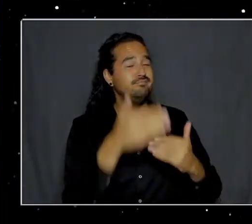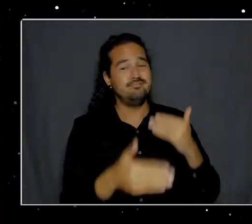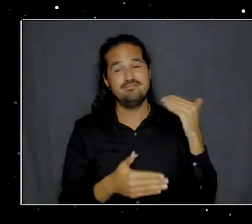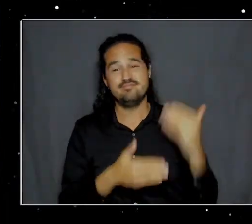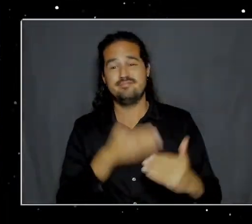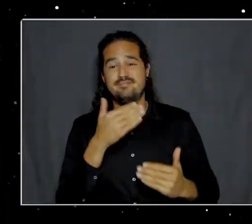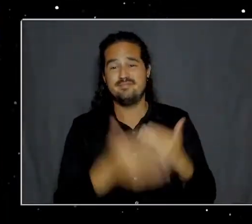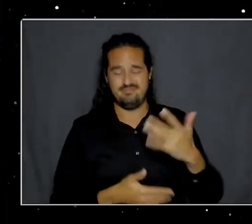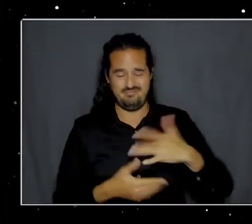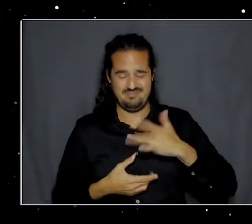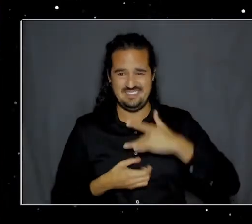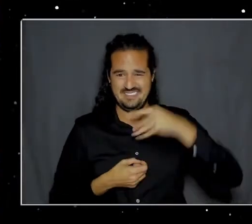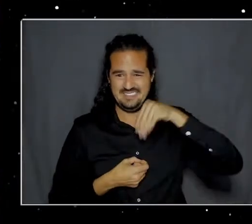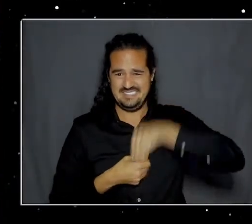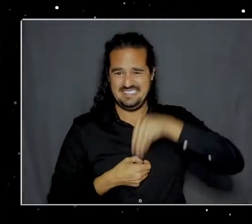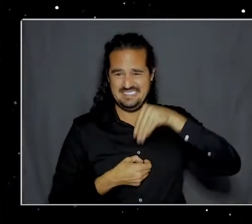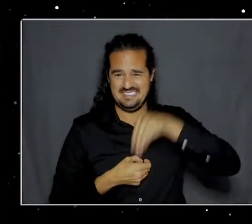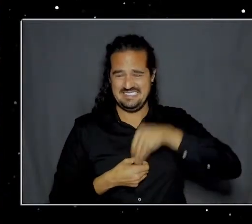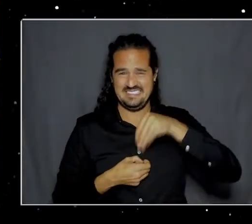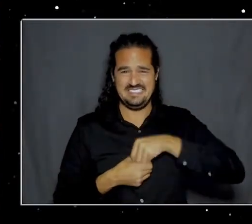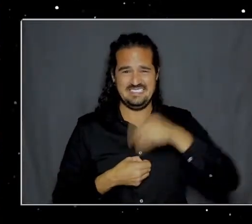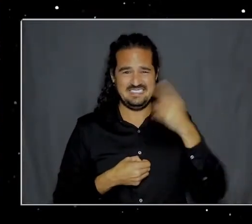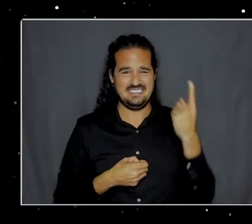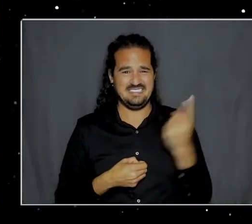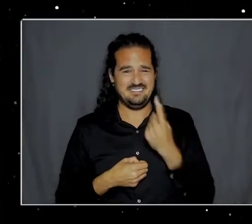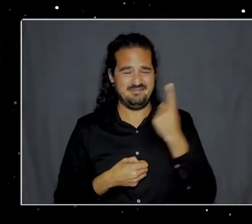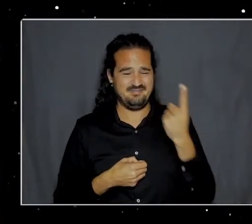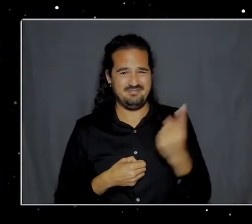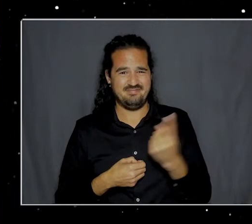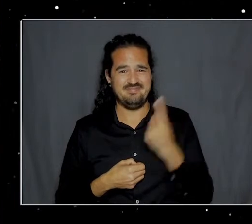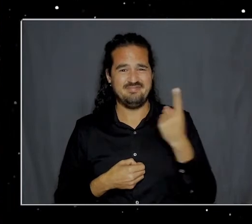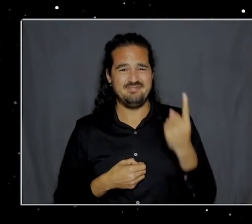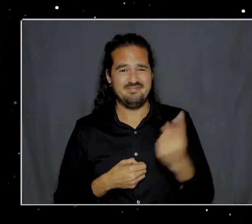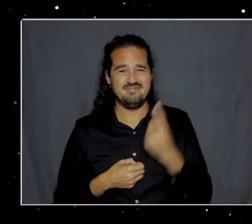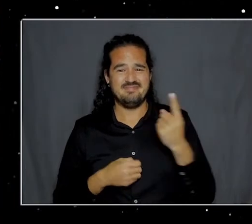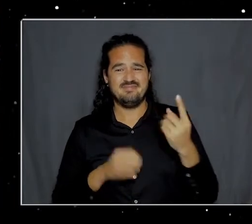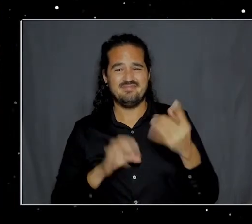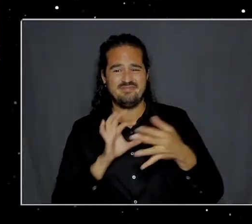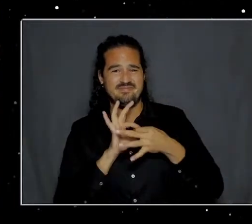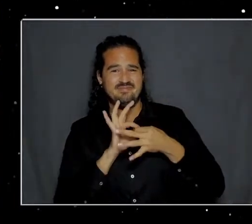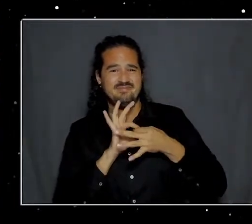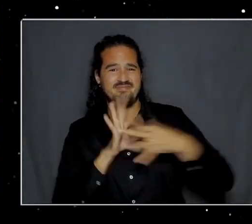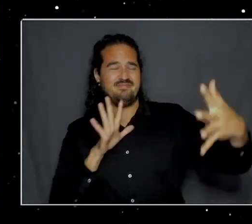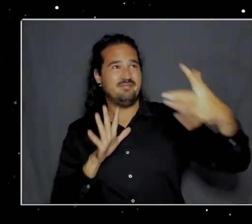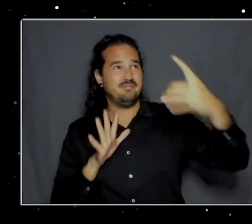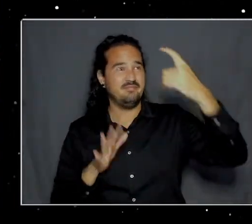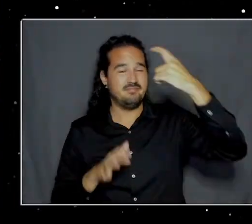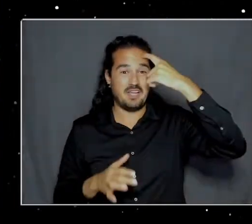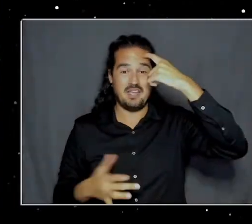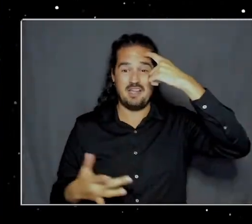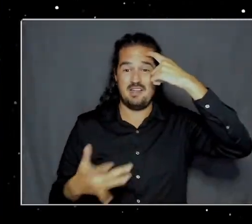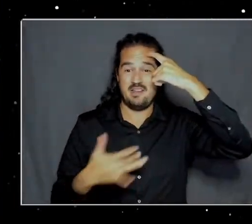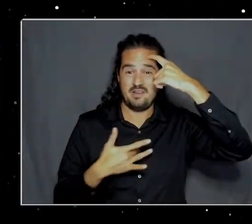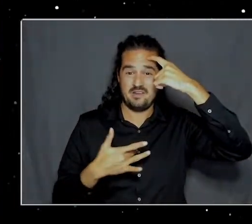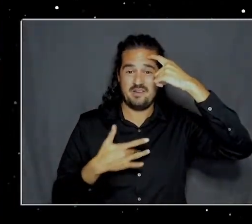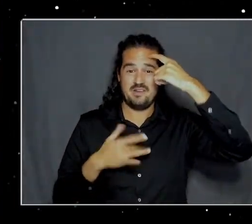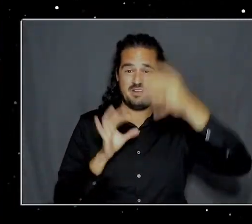THERE GOES THE NEIGHBORHOOD I GOT A FEELING INSIDE OF ME A TICKING THAT'S WRECKING A PART OF ME